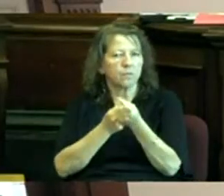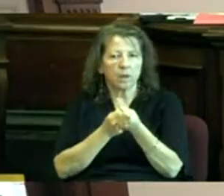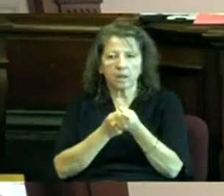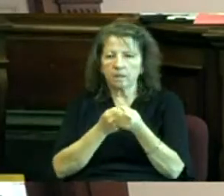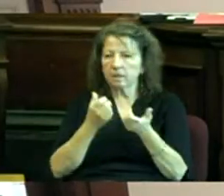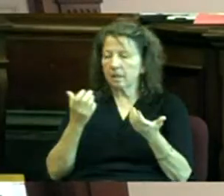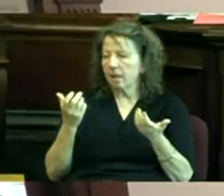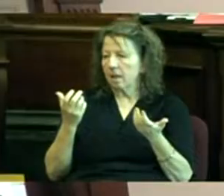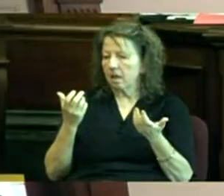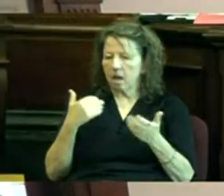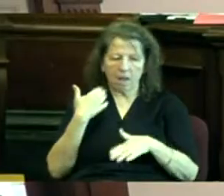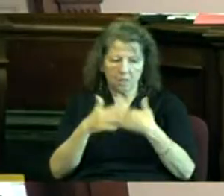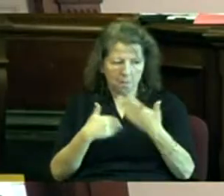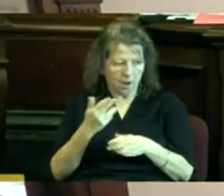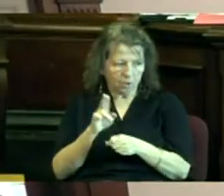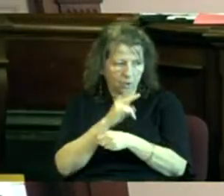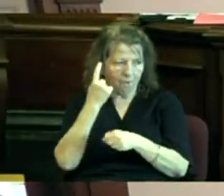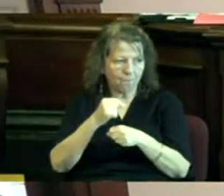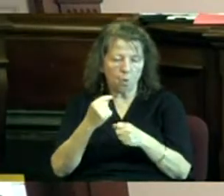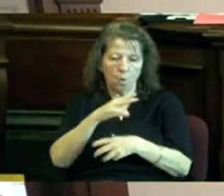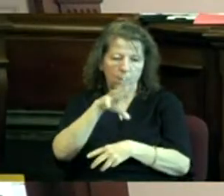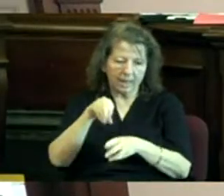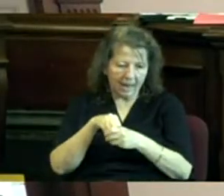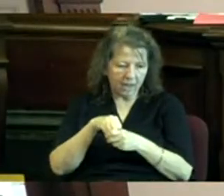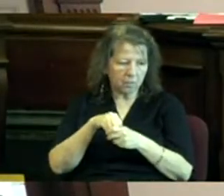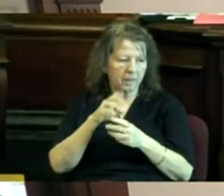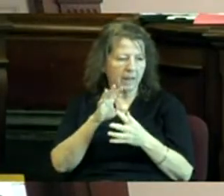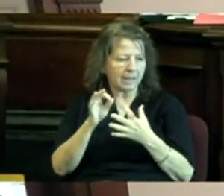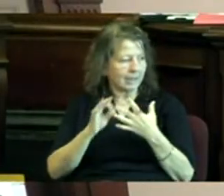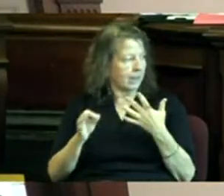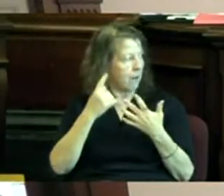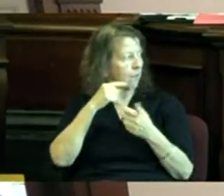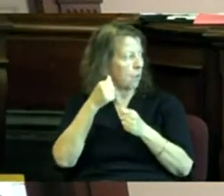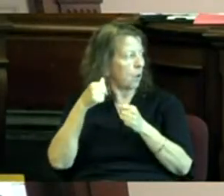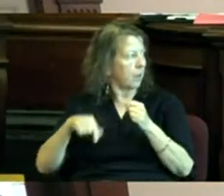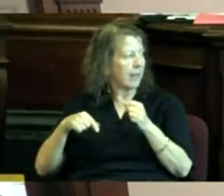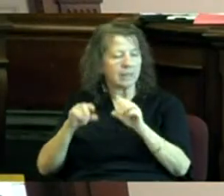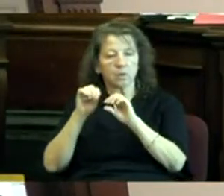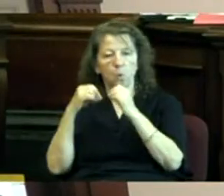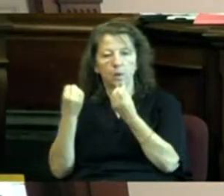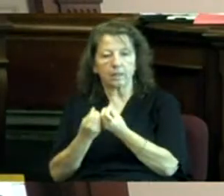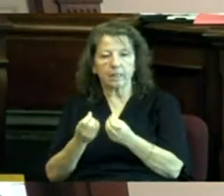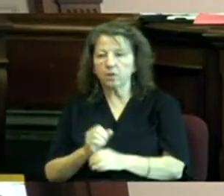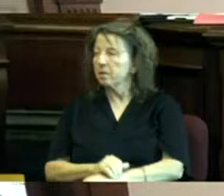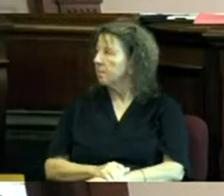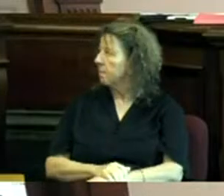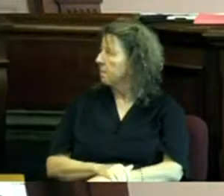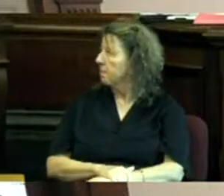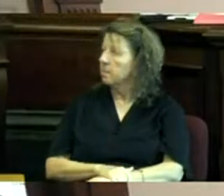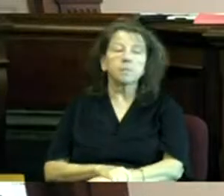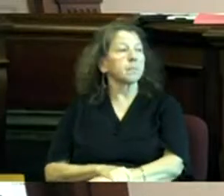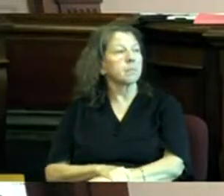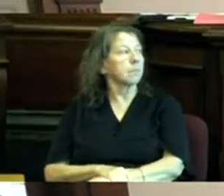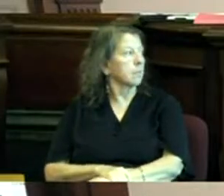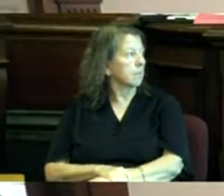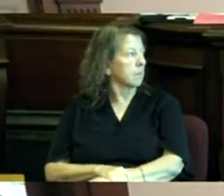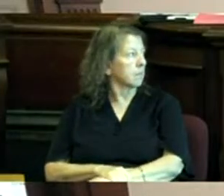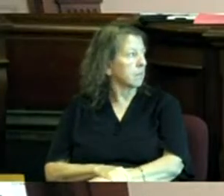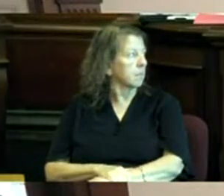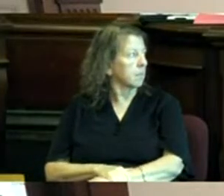about each of the programs they're choosing to fund and what processes they used for